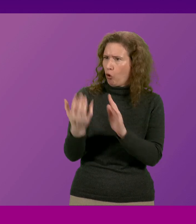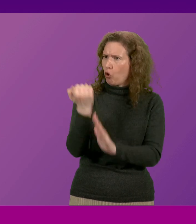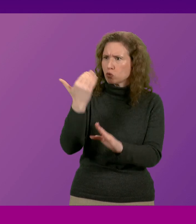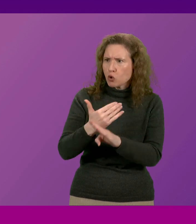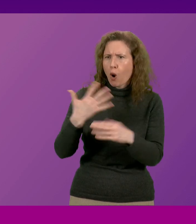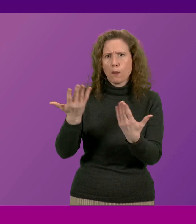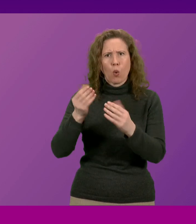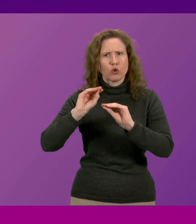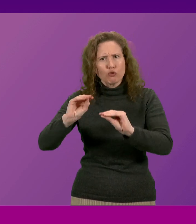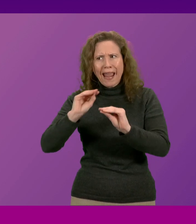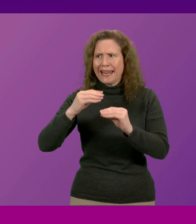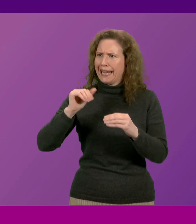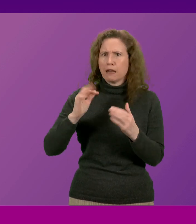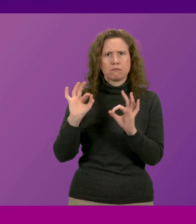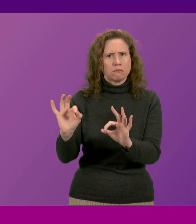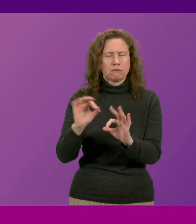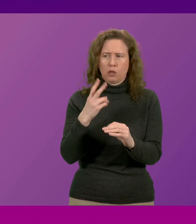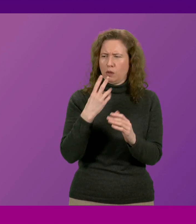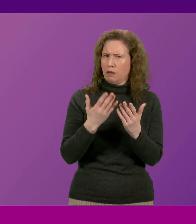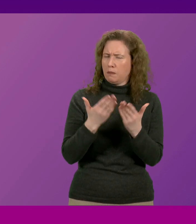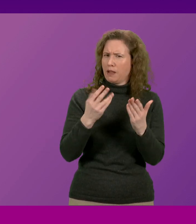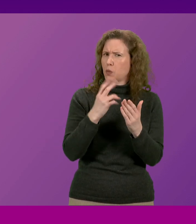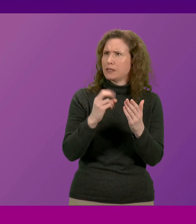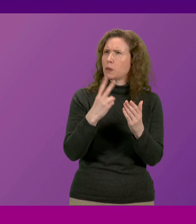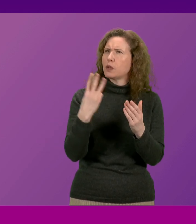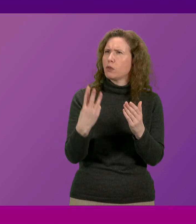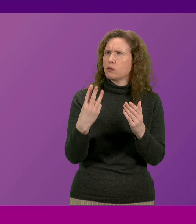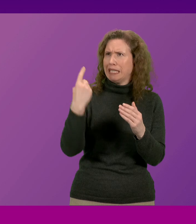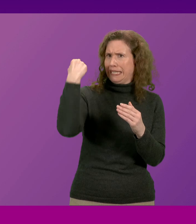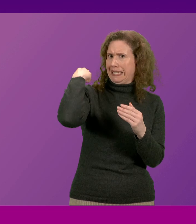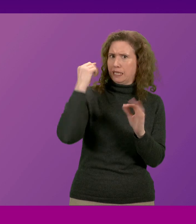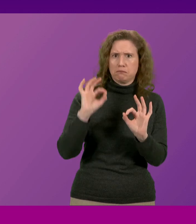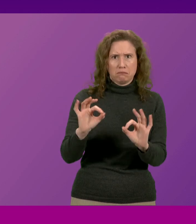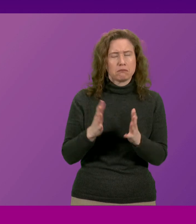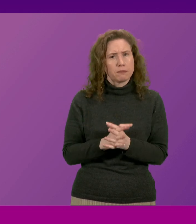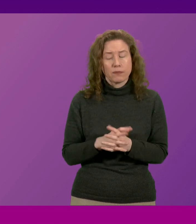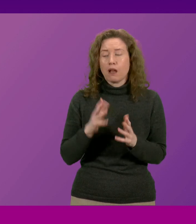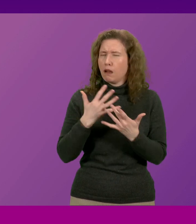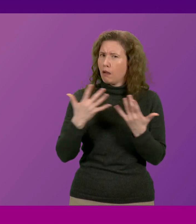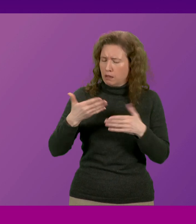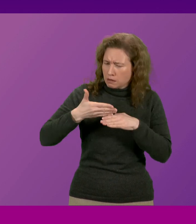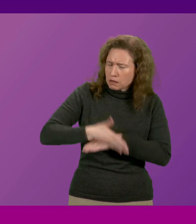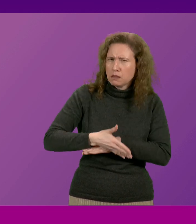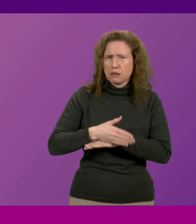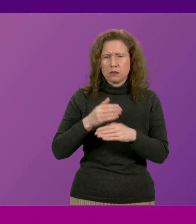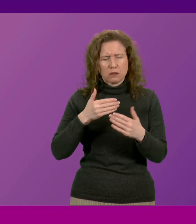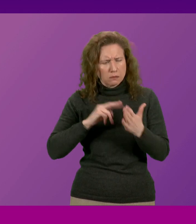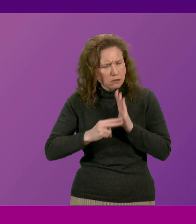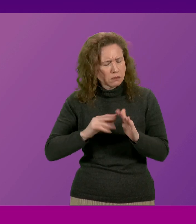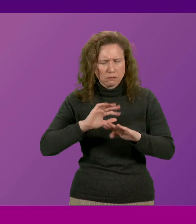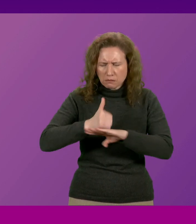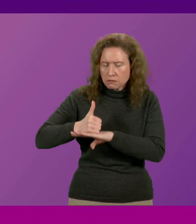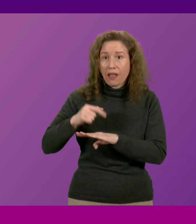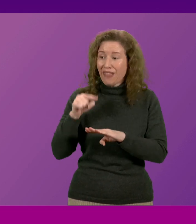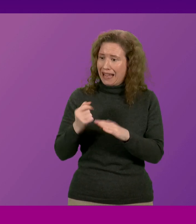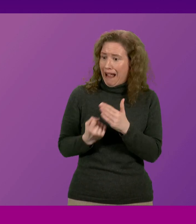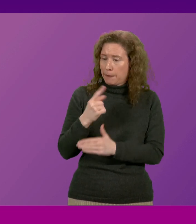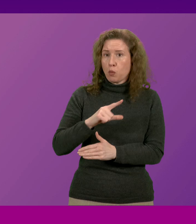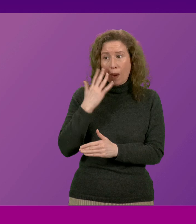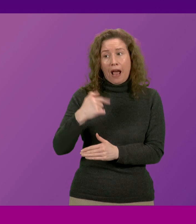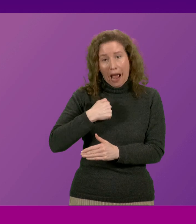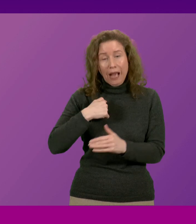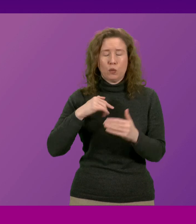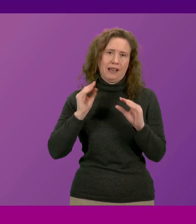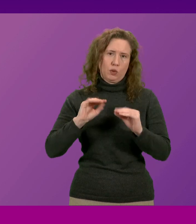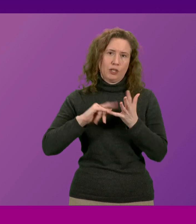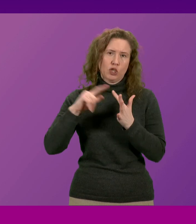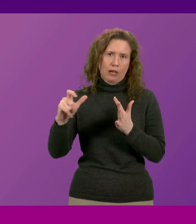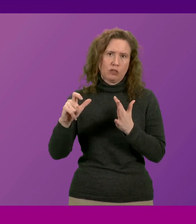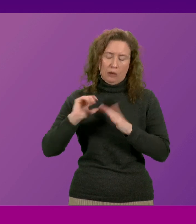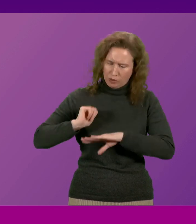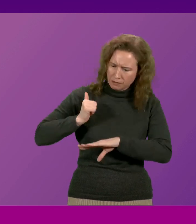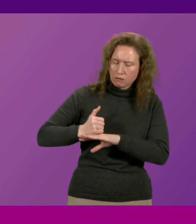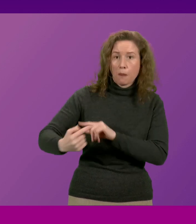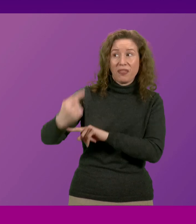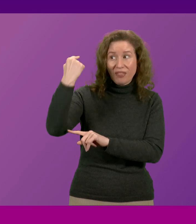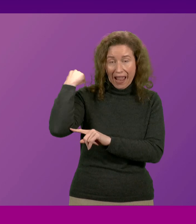after leaving school. Many of those measures were put in place by me as education secretary—